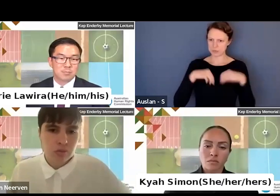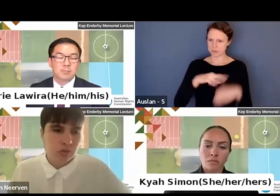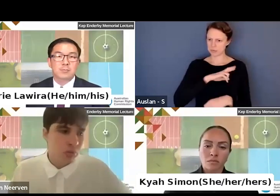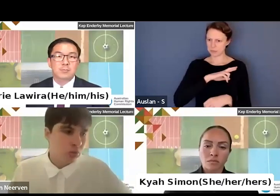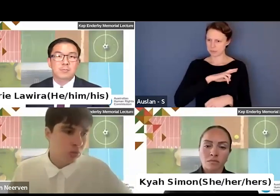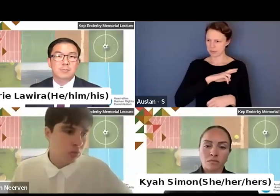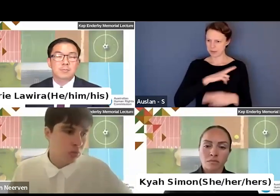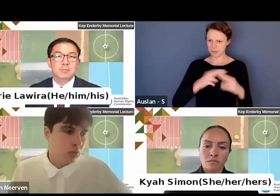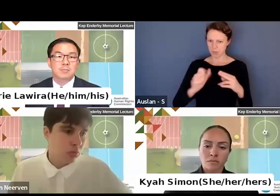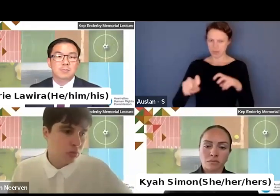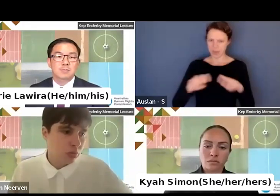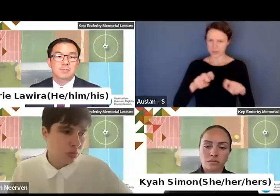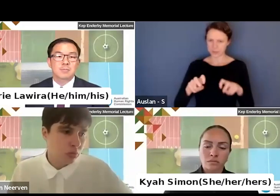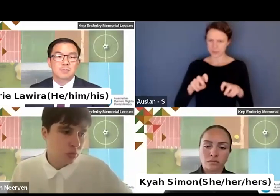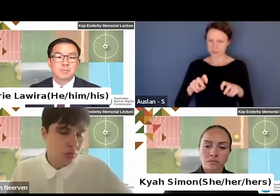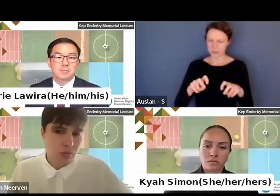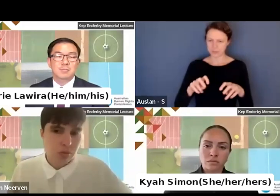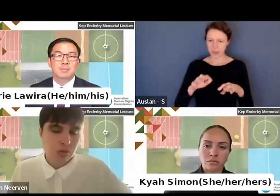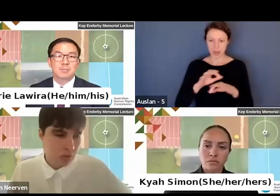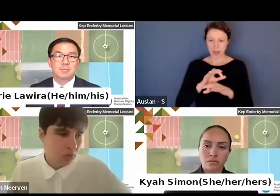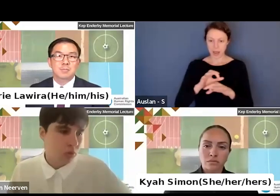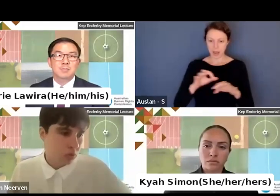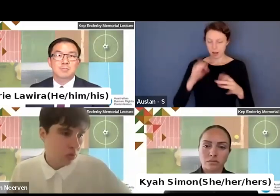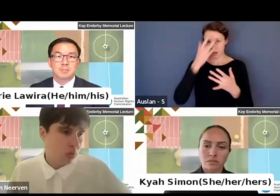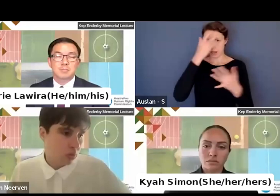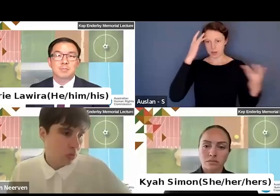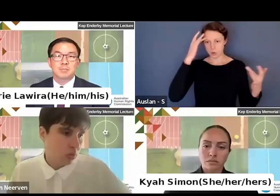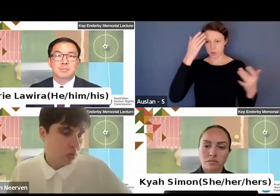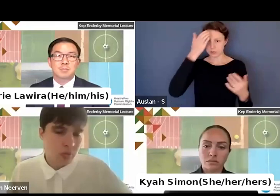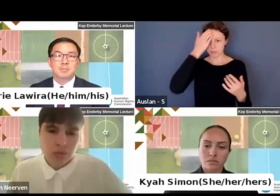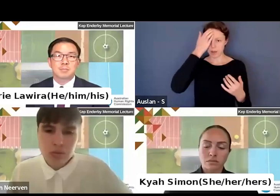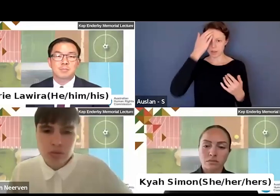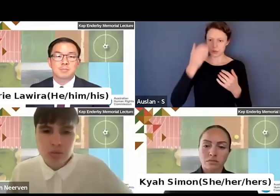Unconscious bias training is really important, as well as initiatives to create understanding, agreed